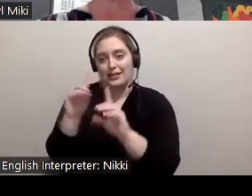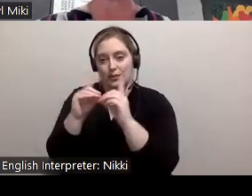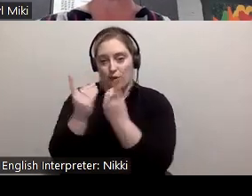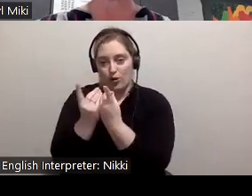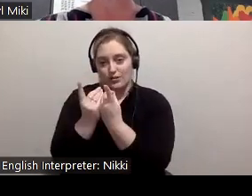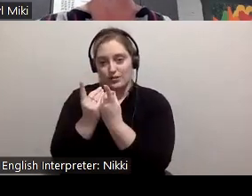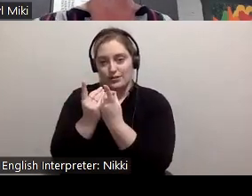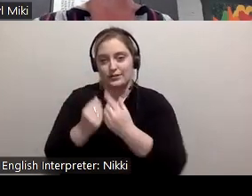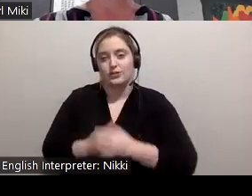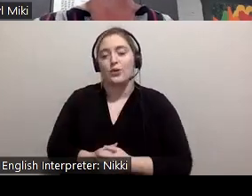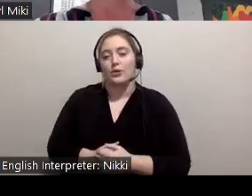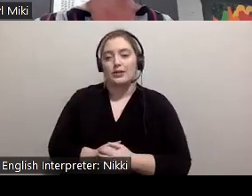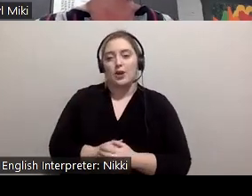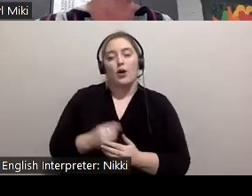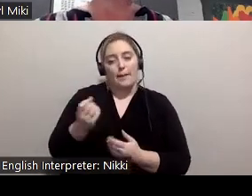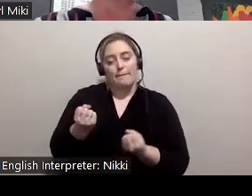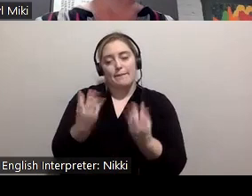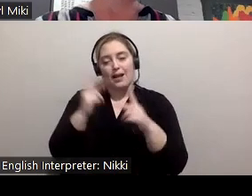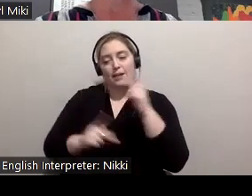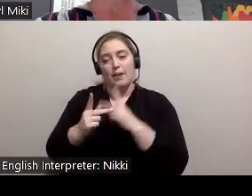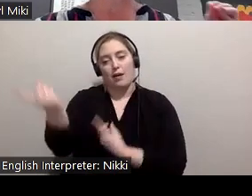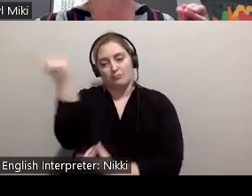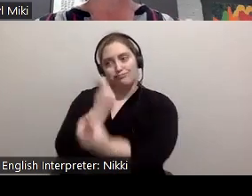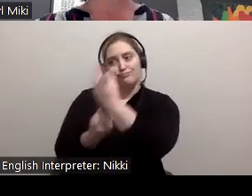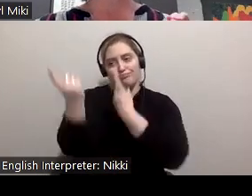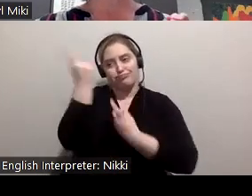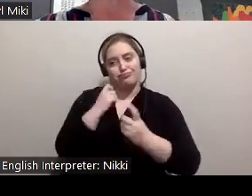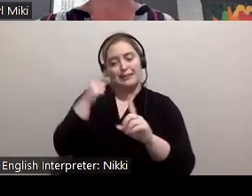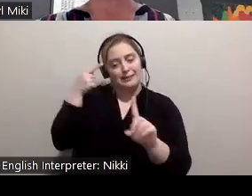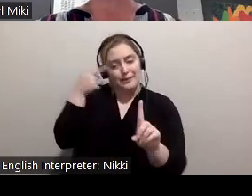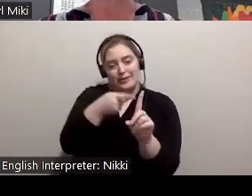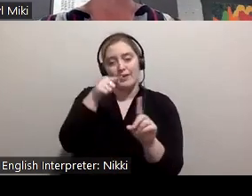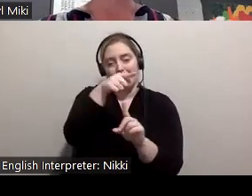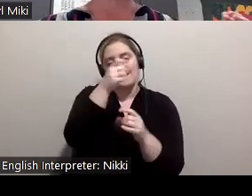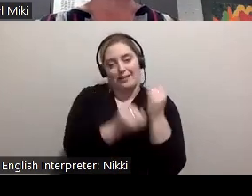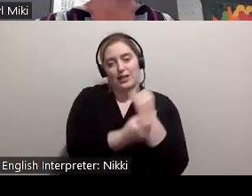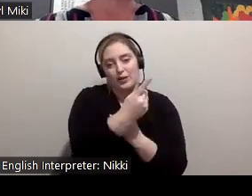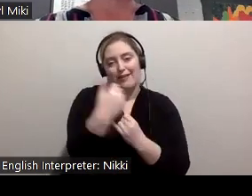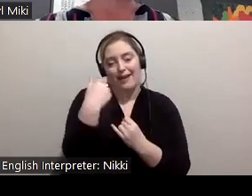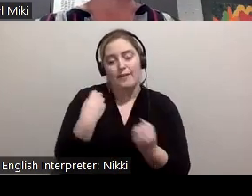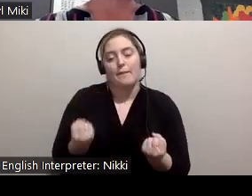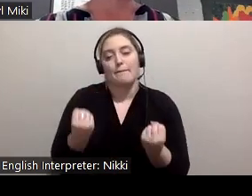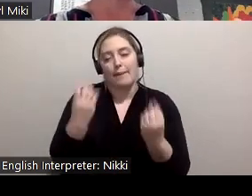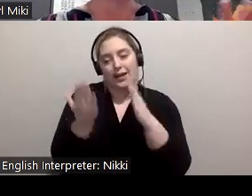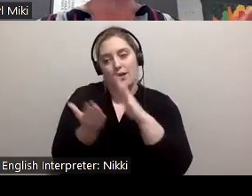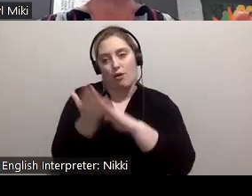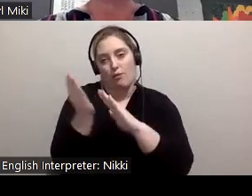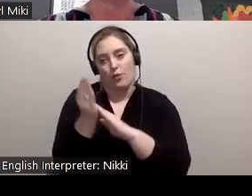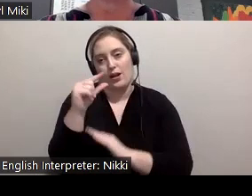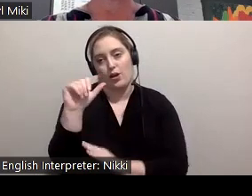and Heritage and Tourism has a lot of project grants but they also have a lot of operating grants and so if you are unsure